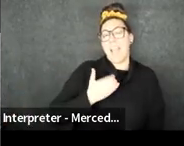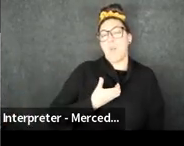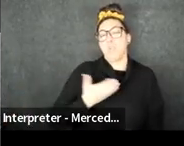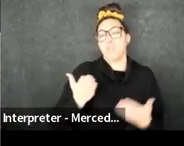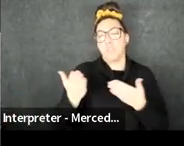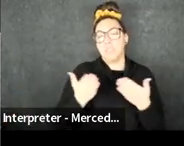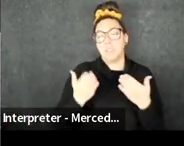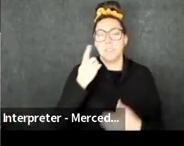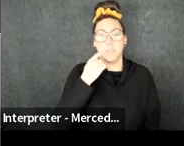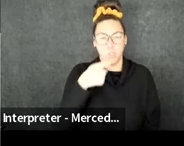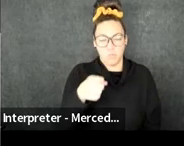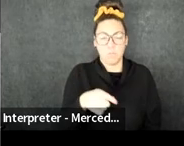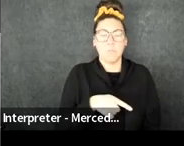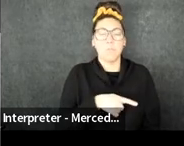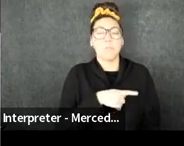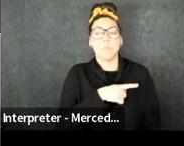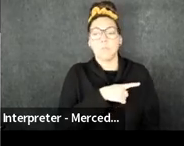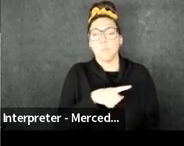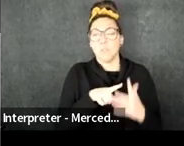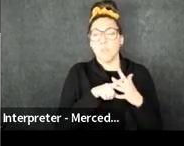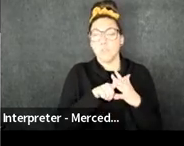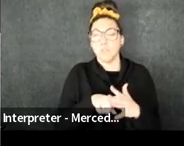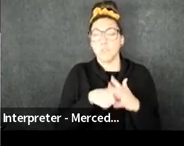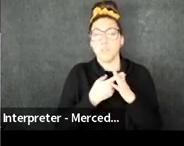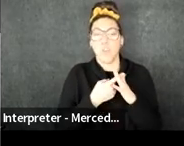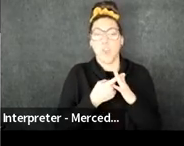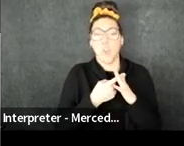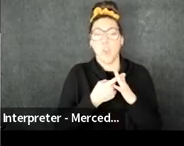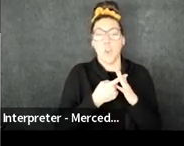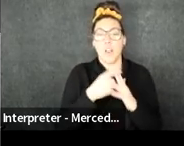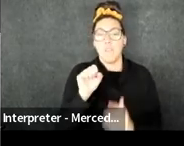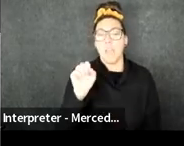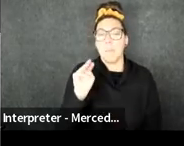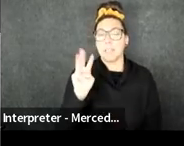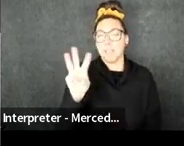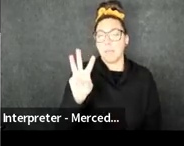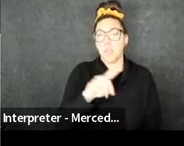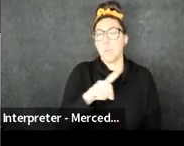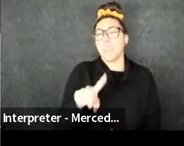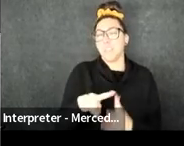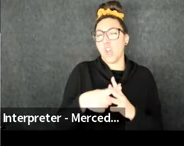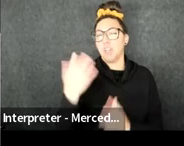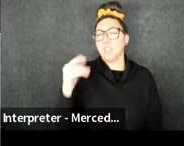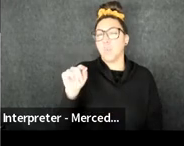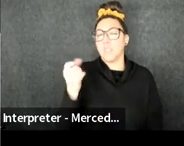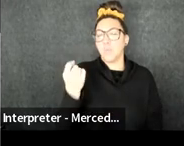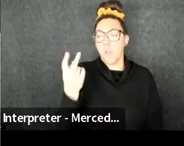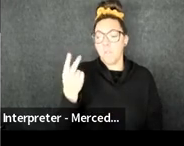So the start of the MSW Internet program on campus began back in 2012 in order